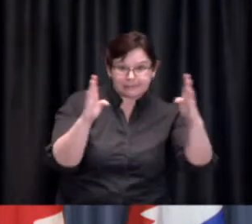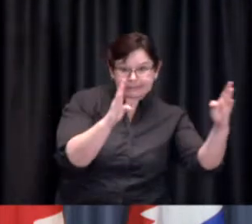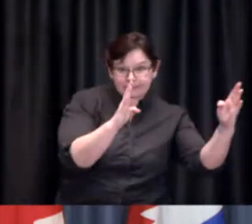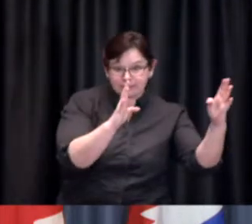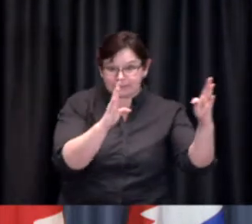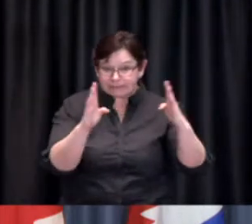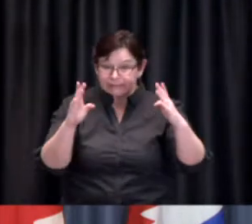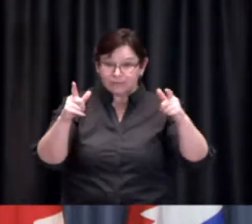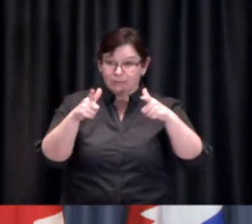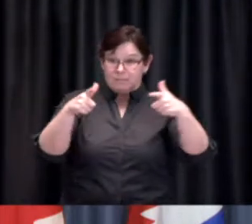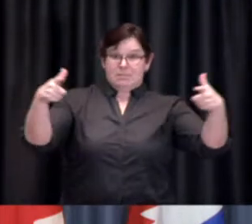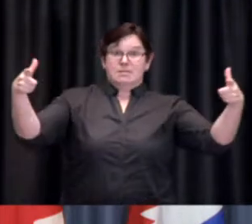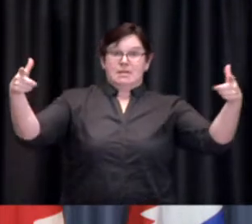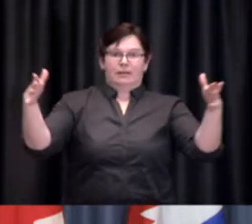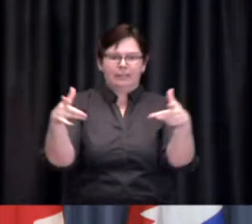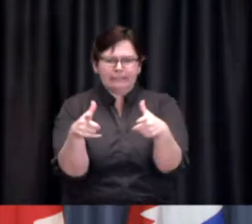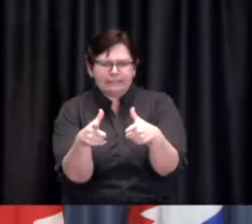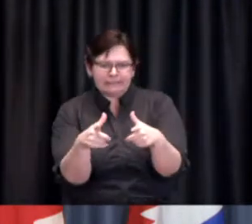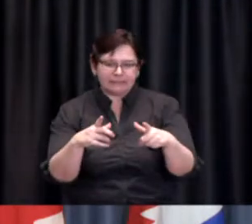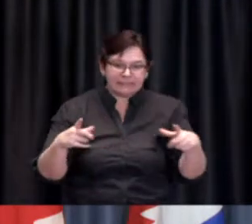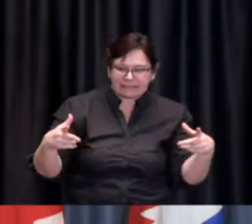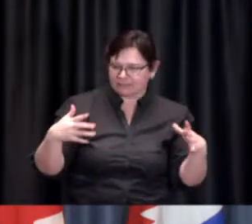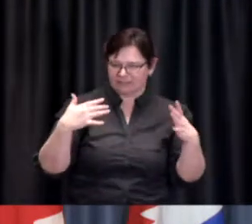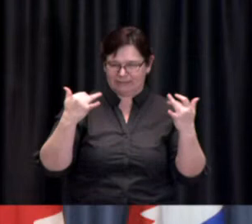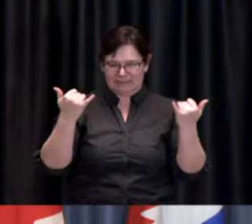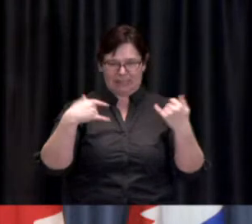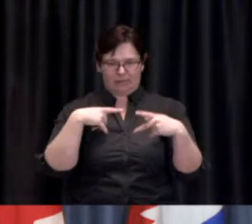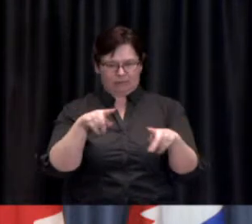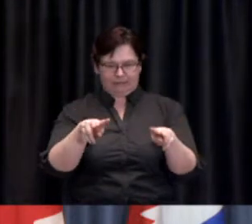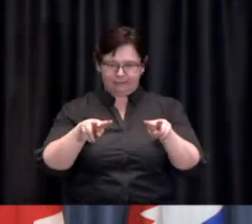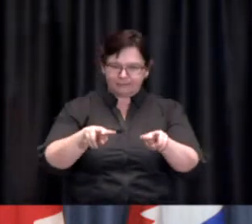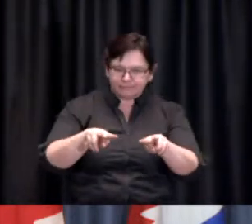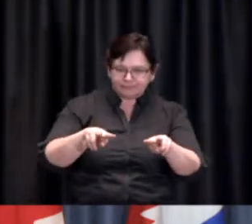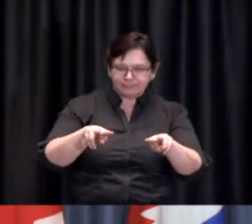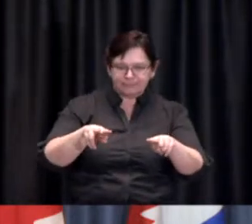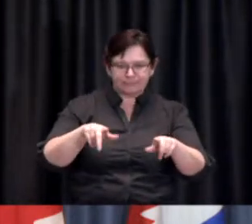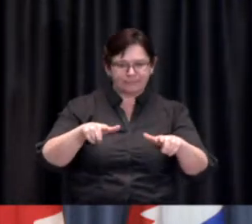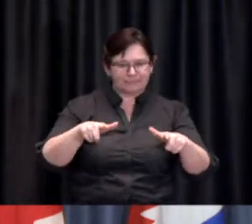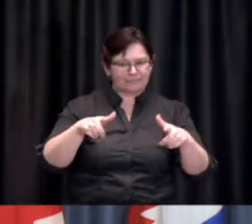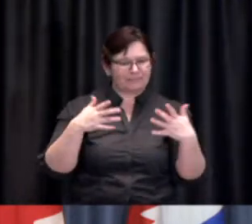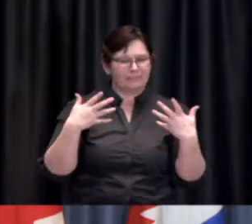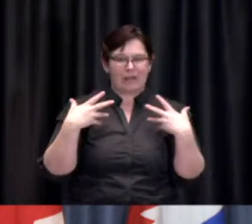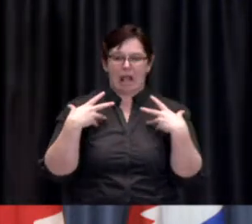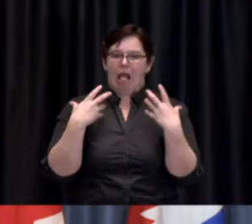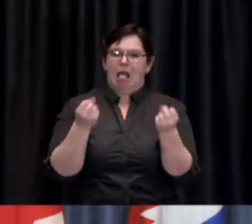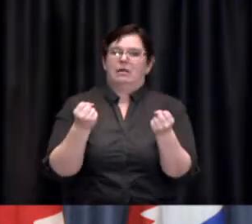with the province and have very robust processes in place to make sure that all aspects of these